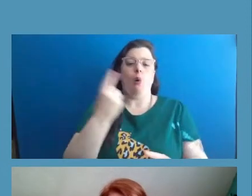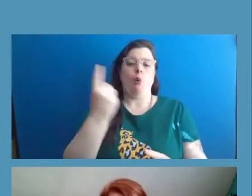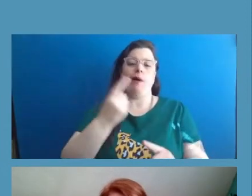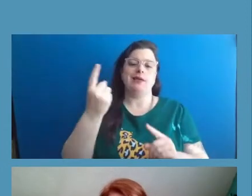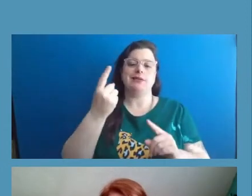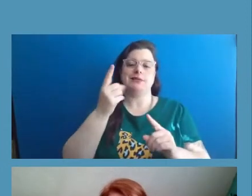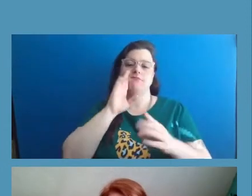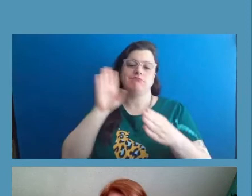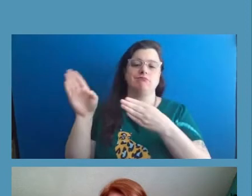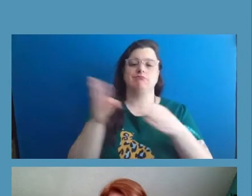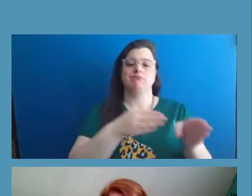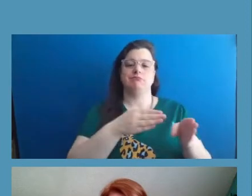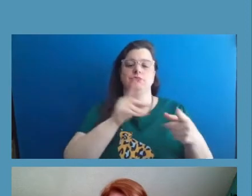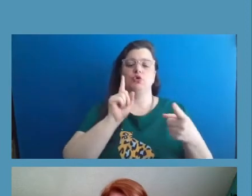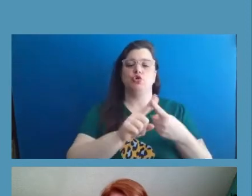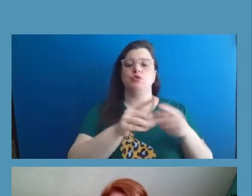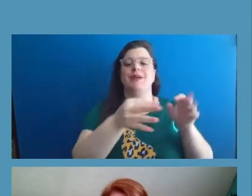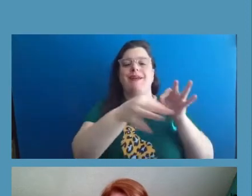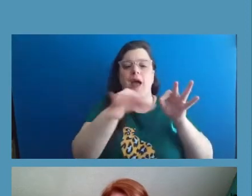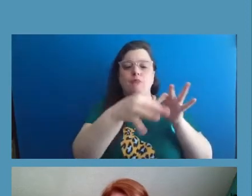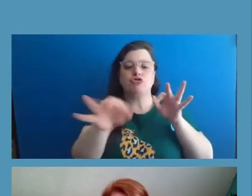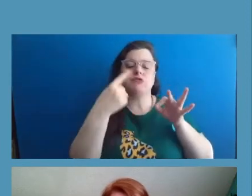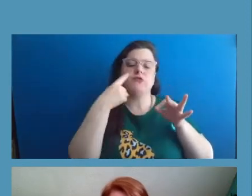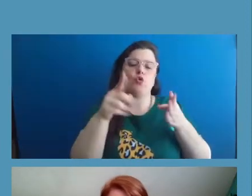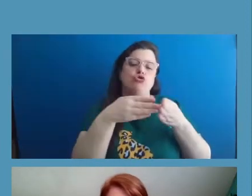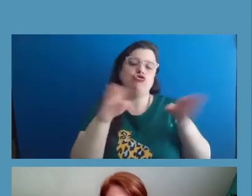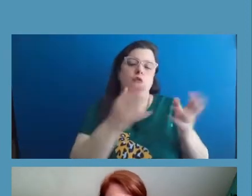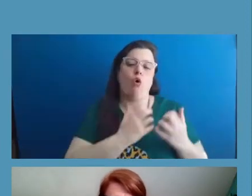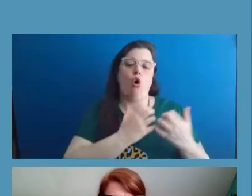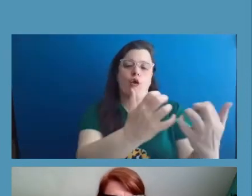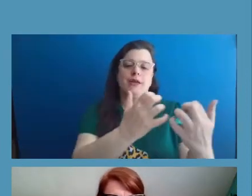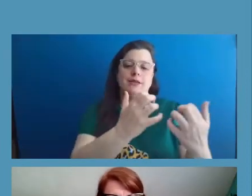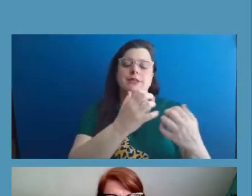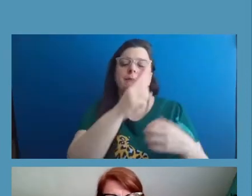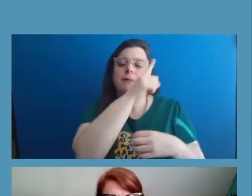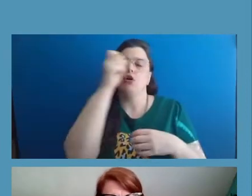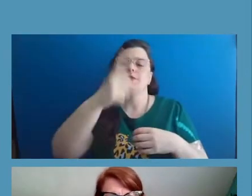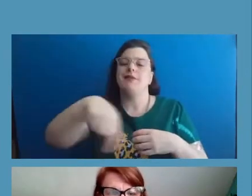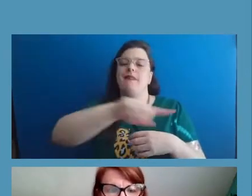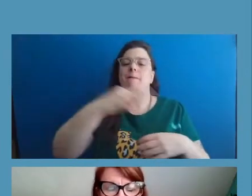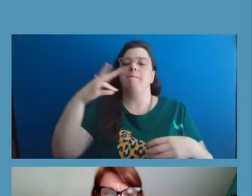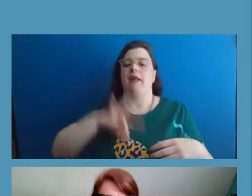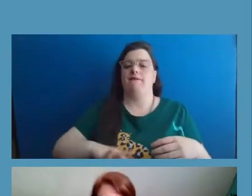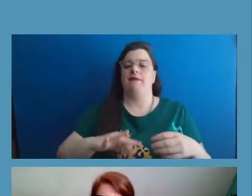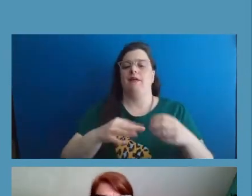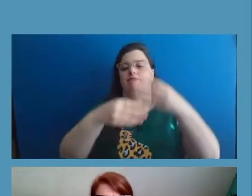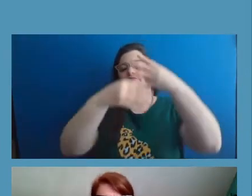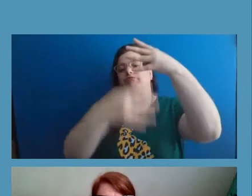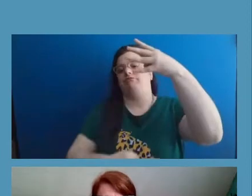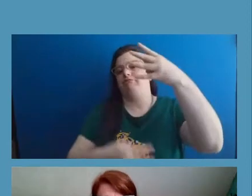hire an interpreter. You always want to refer to the captions for the general audience because